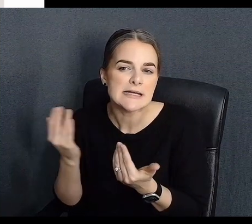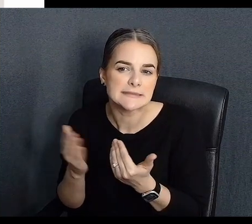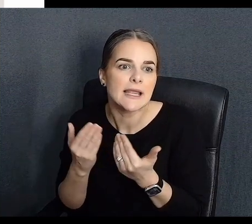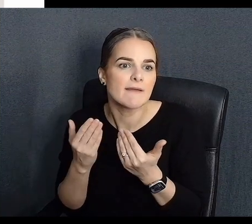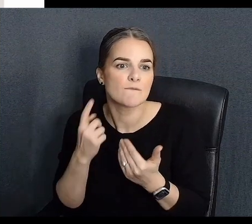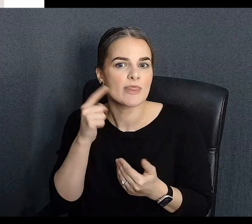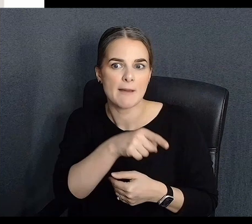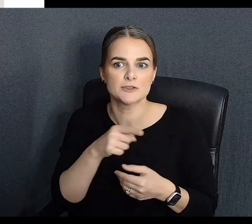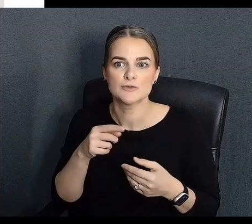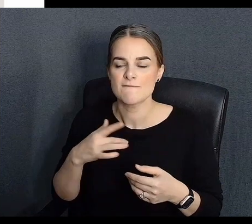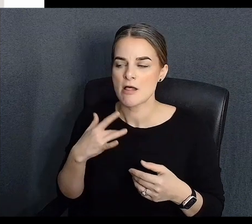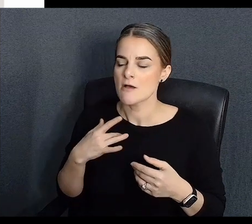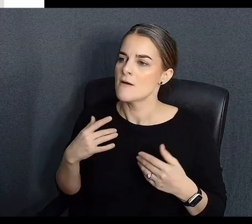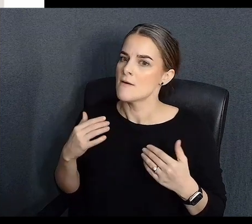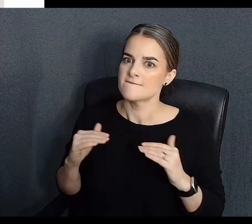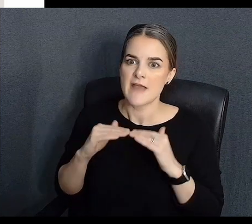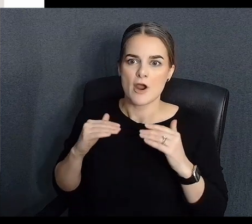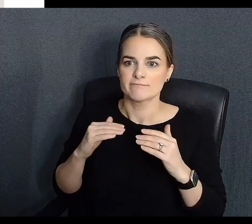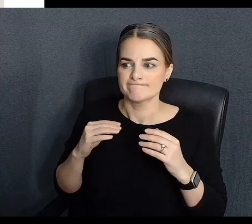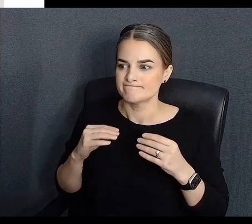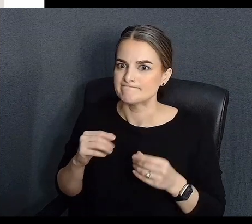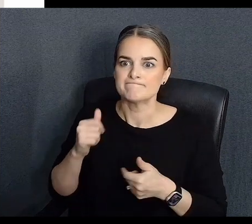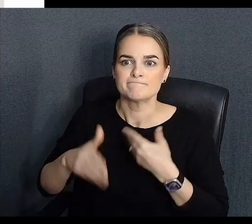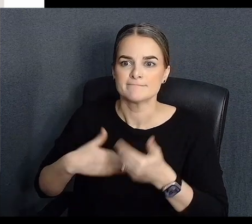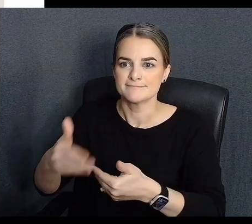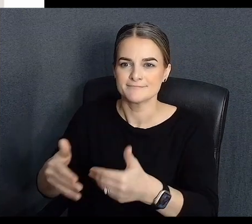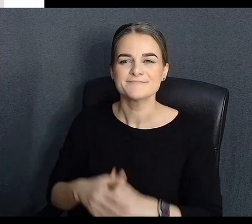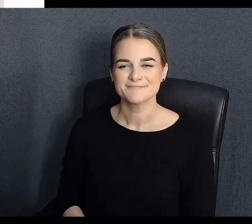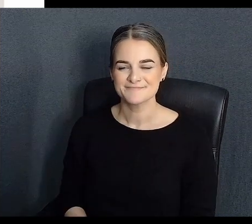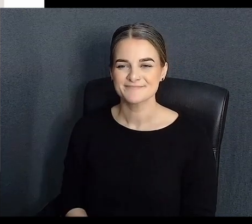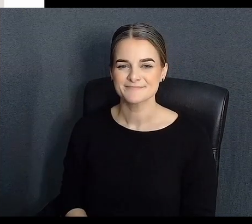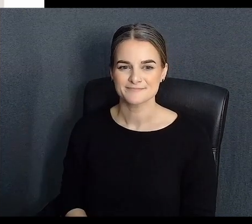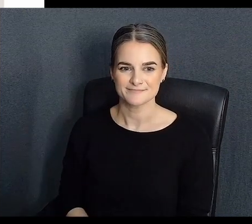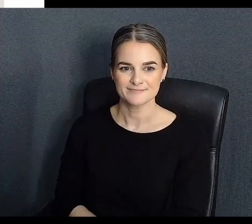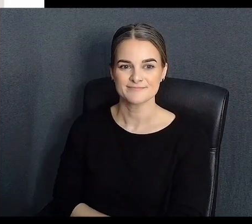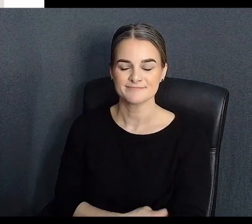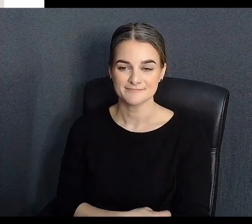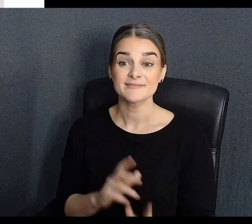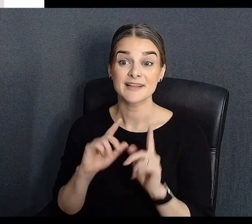We also want team members to take relevant data. For a lot of the teams that I work with,